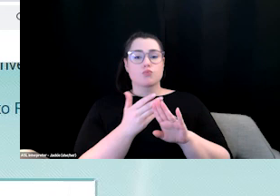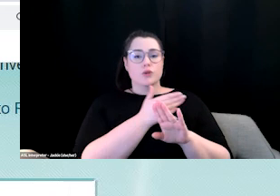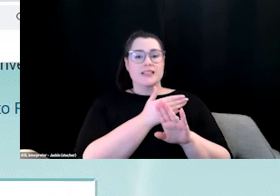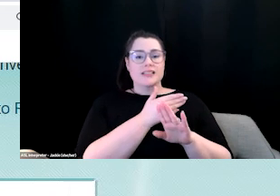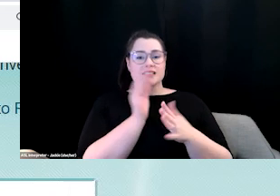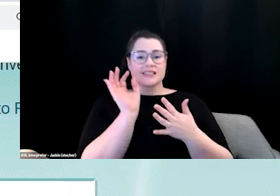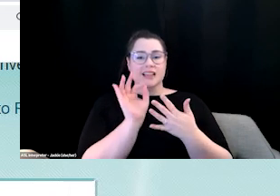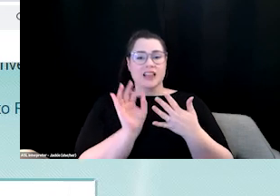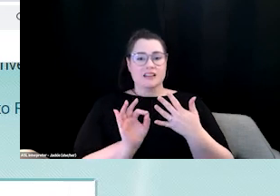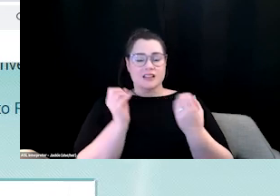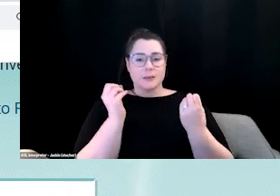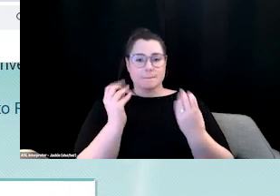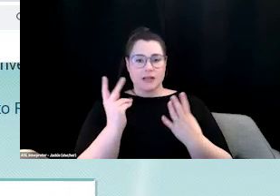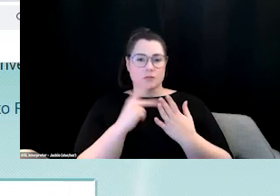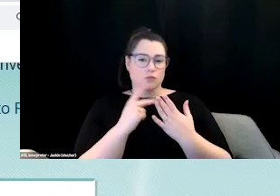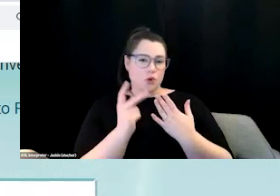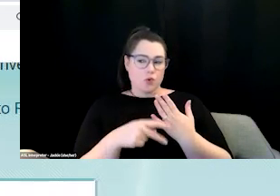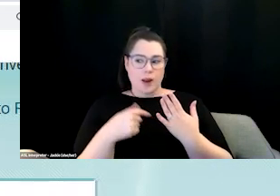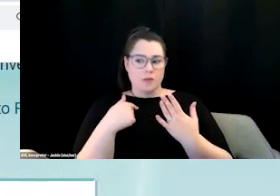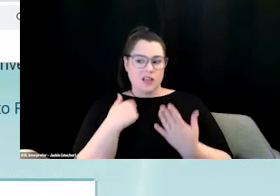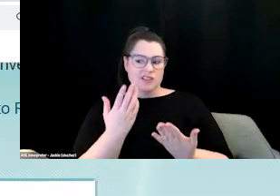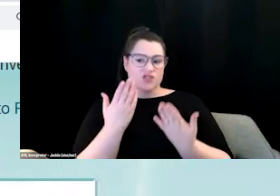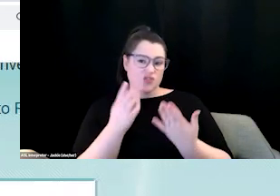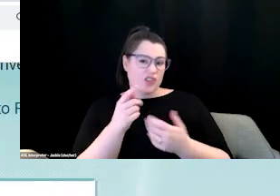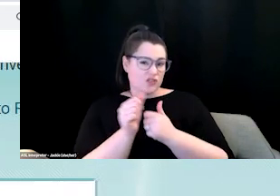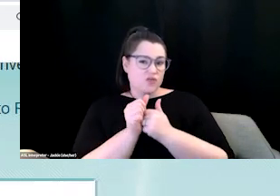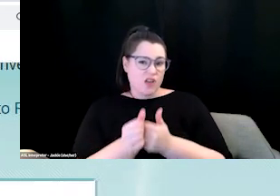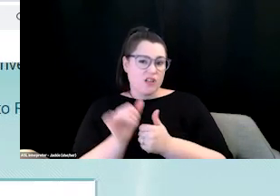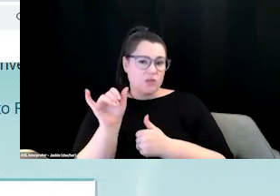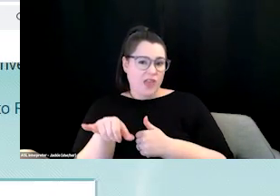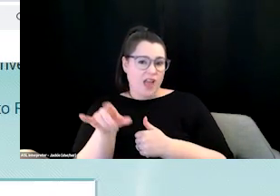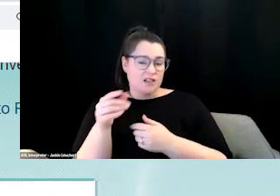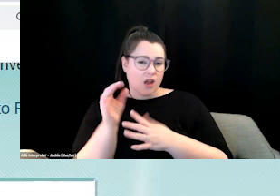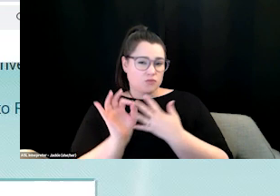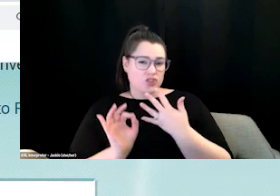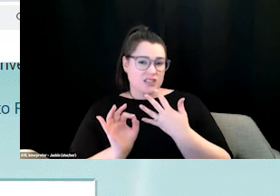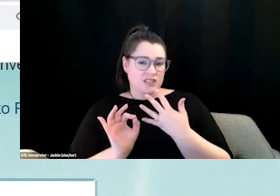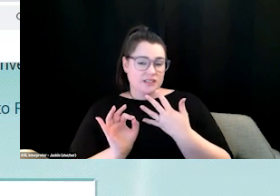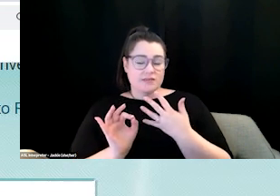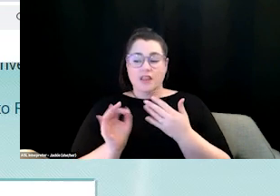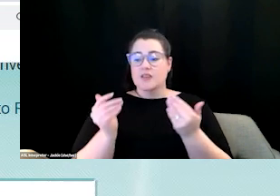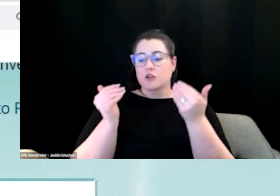I just recommend that you select that and then go ahead and select your secondary program.